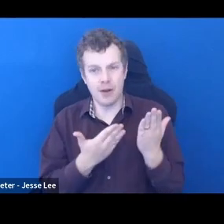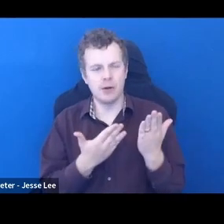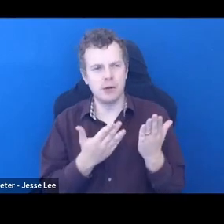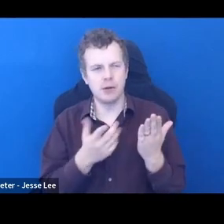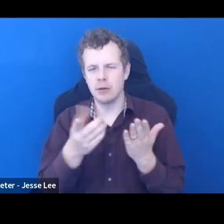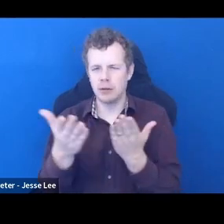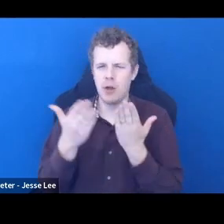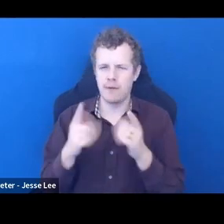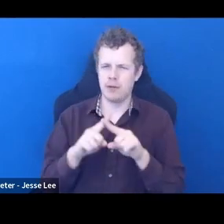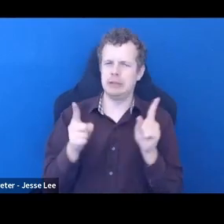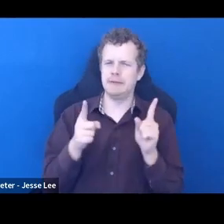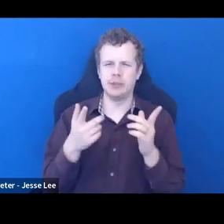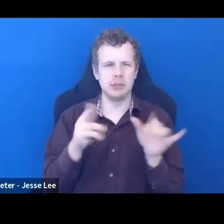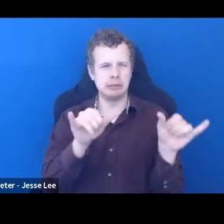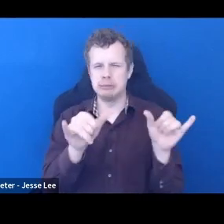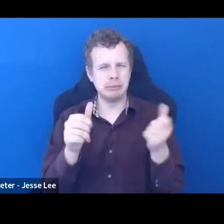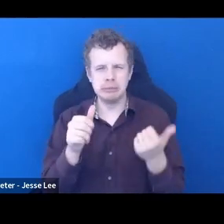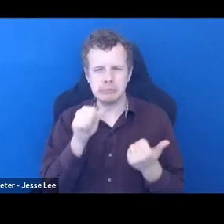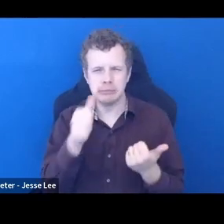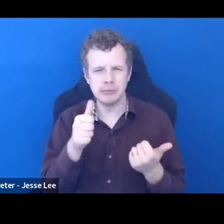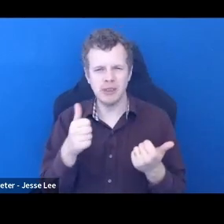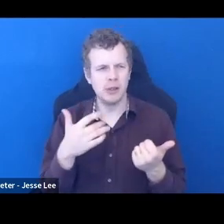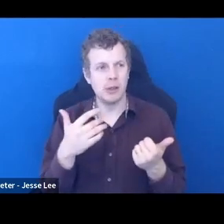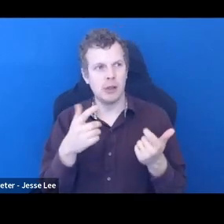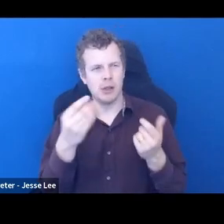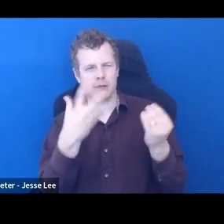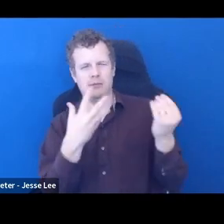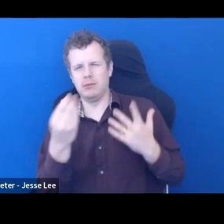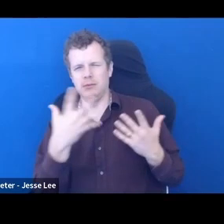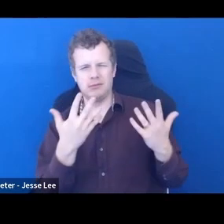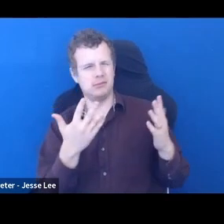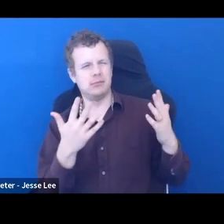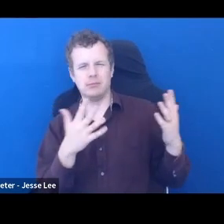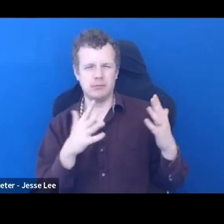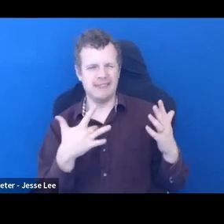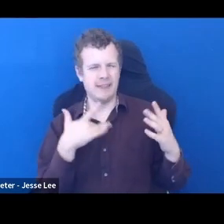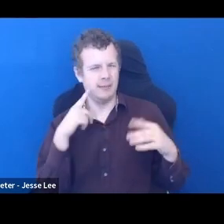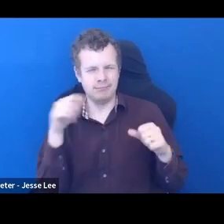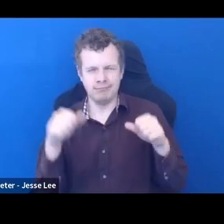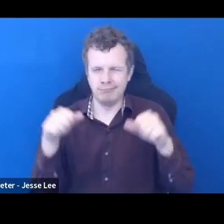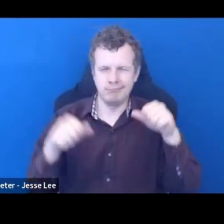that increased their uncertainty about one outcomes,